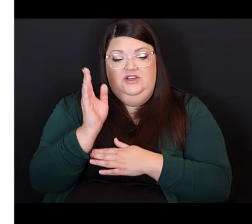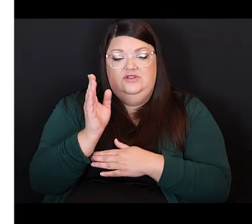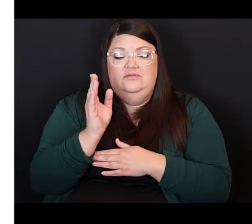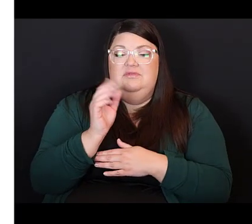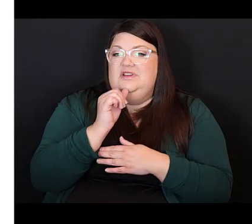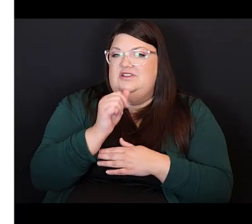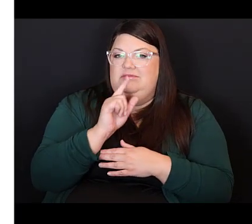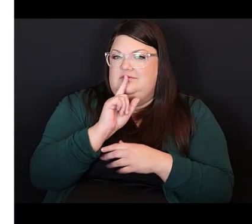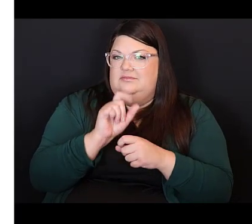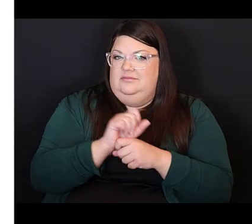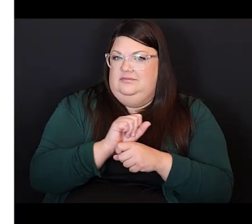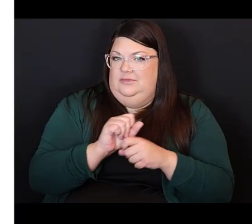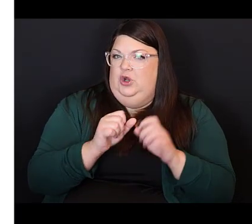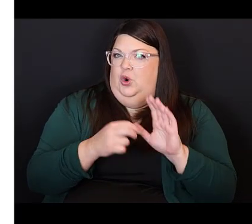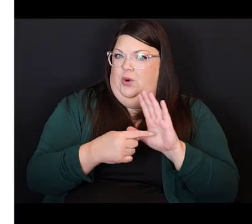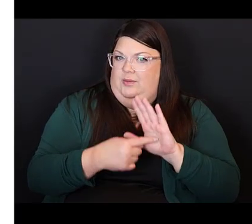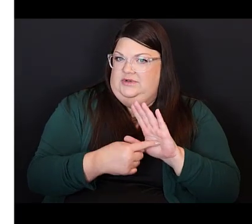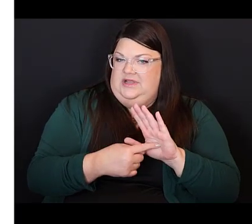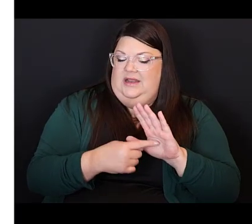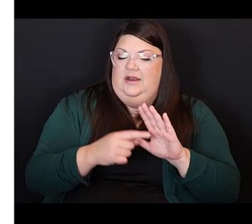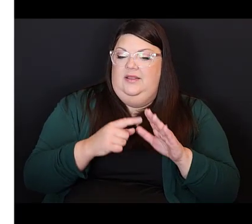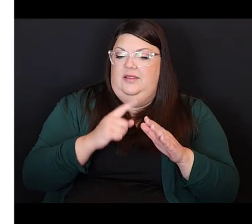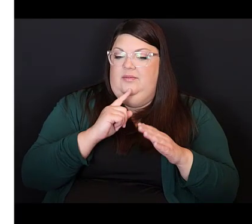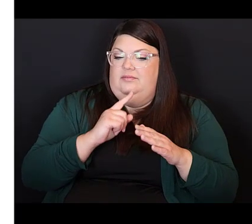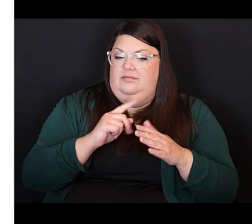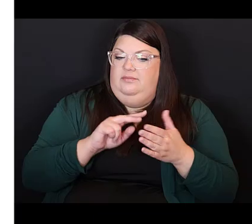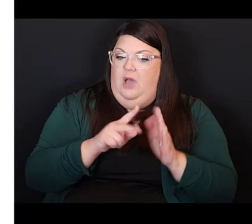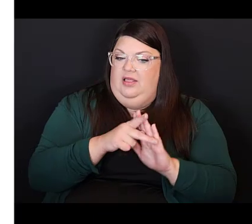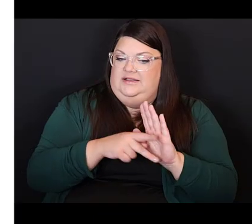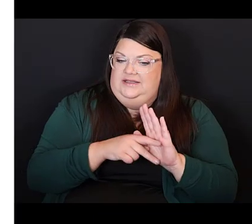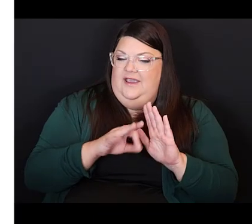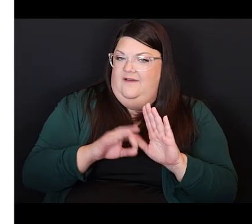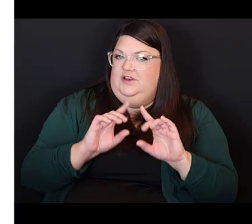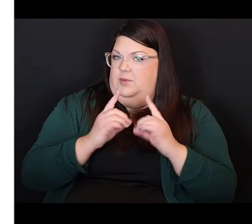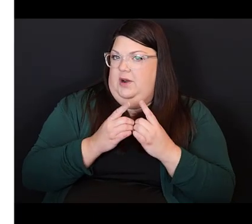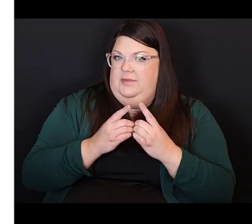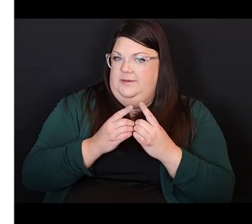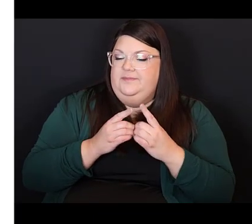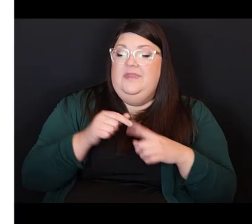content of this presentation does not necessarily represent the policy of the Department.